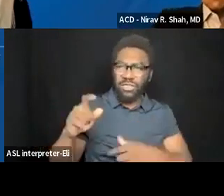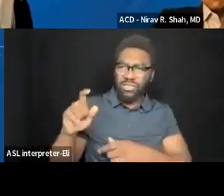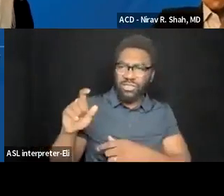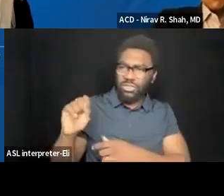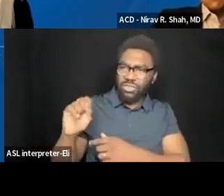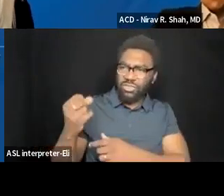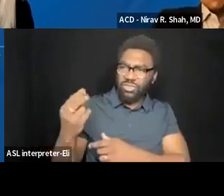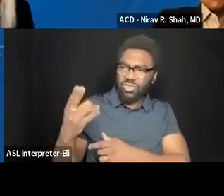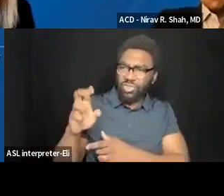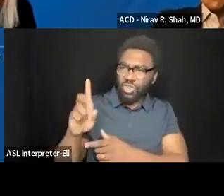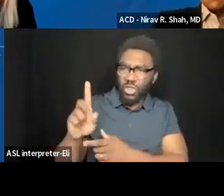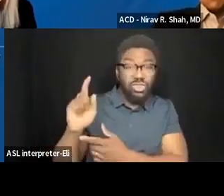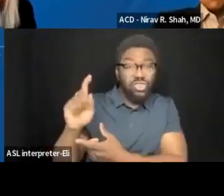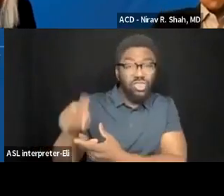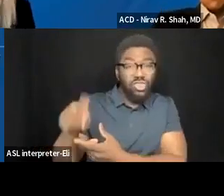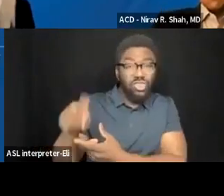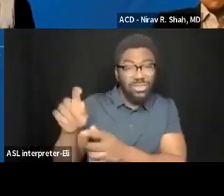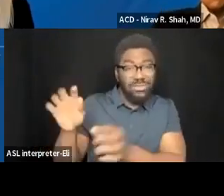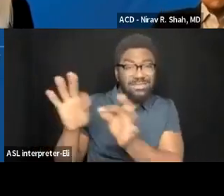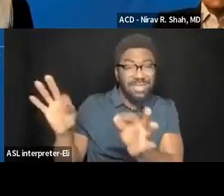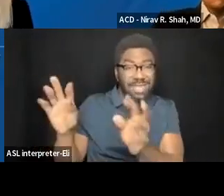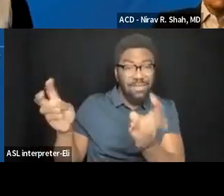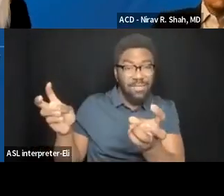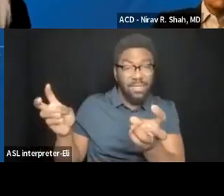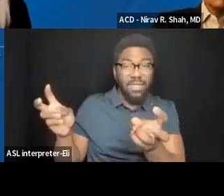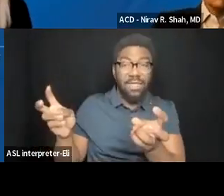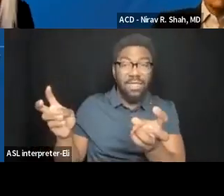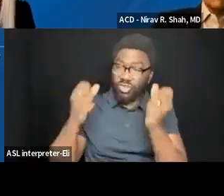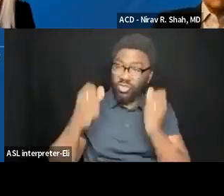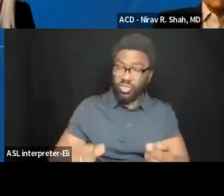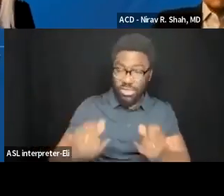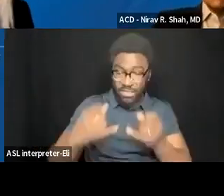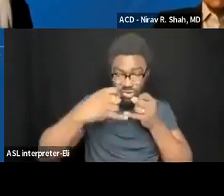strict separation of space and staff.